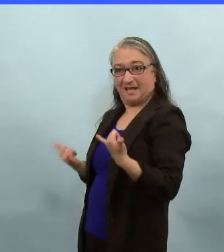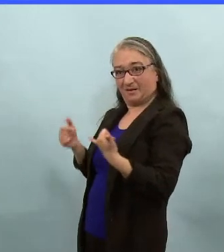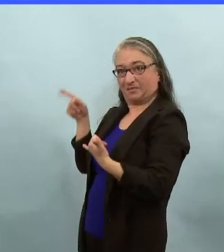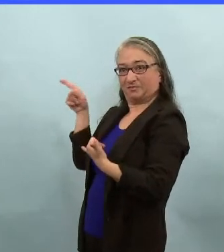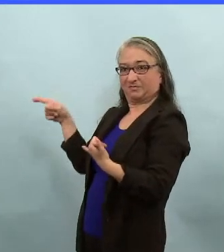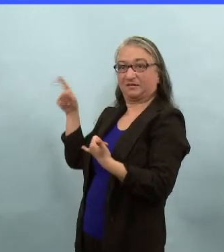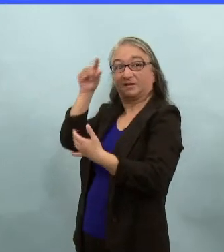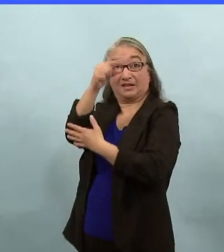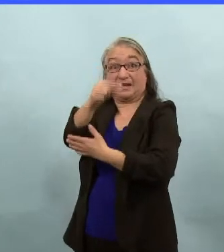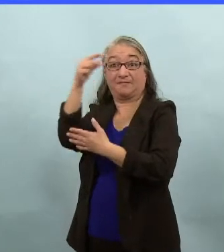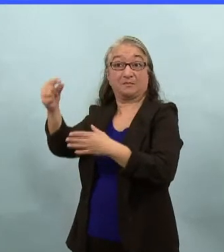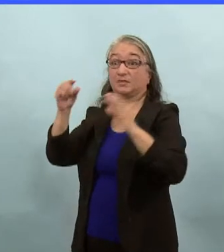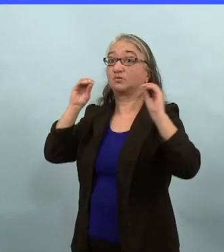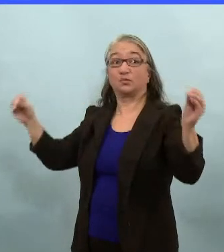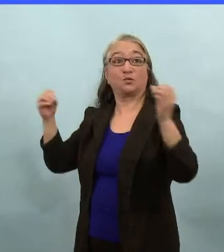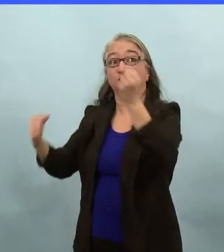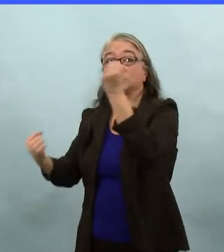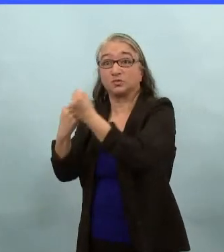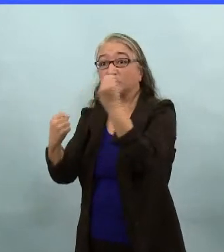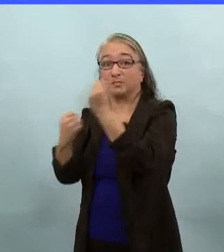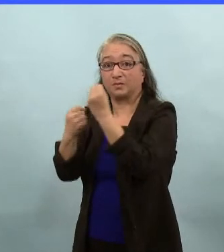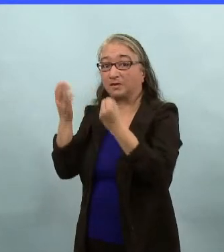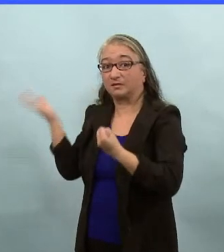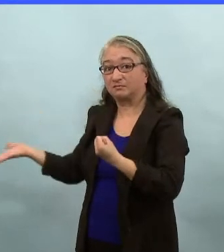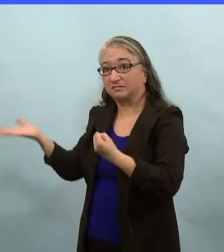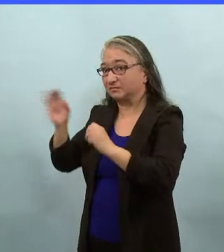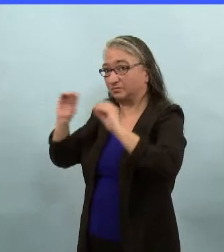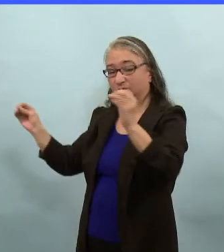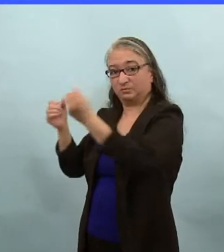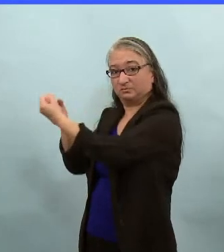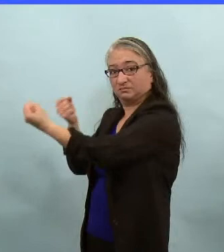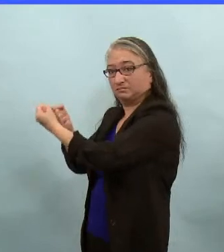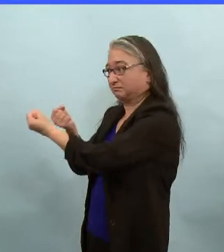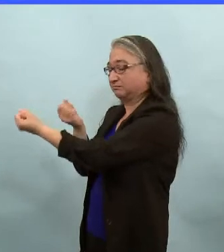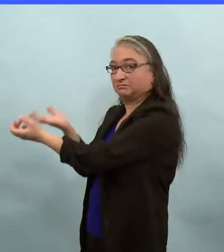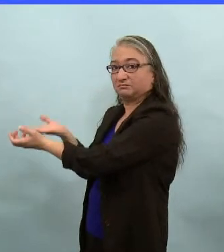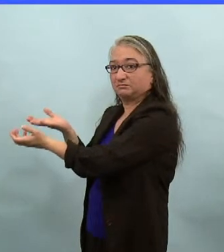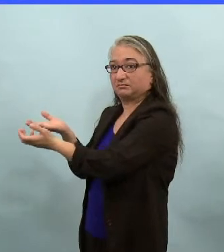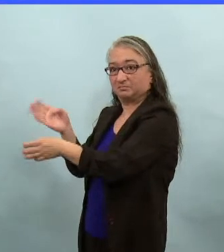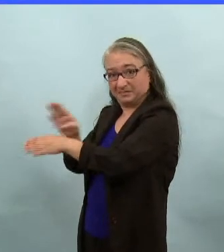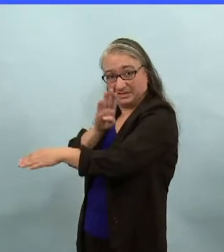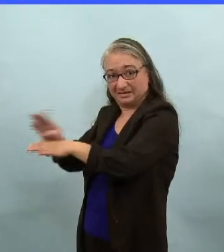you know action further than what the government is saying and expect to survive in this climate